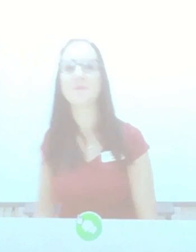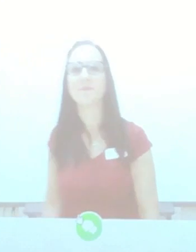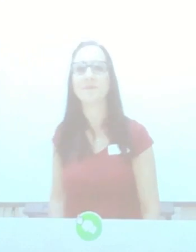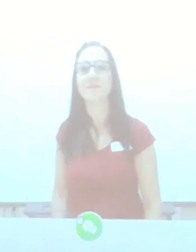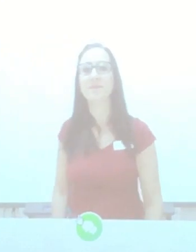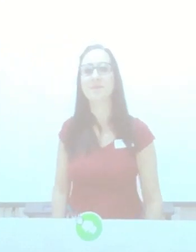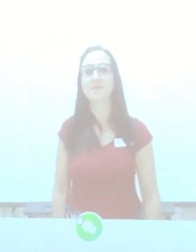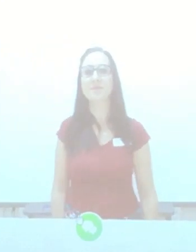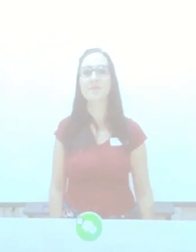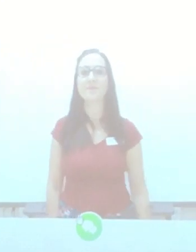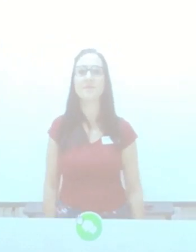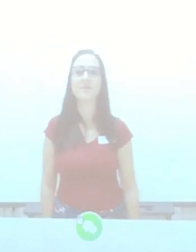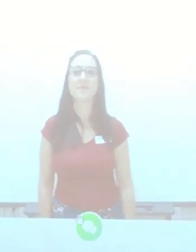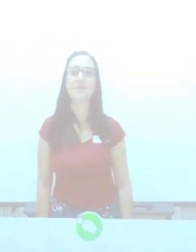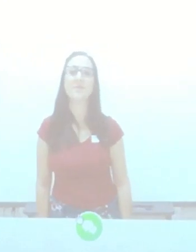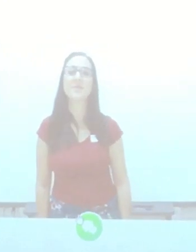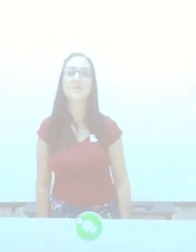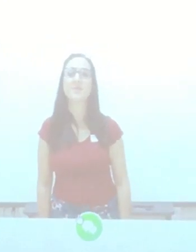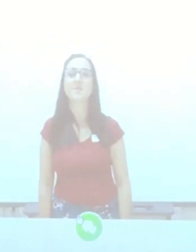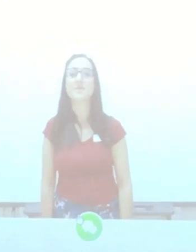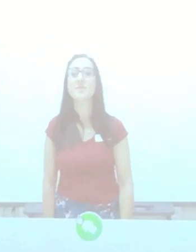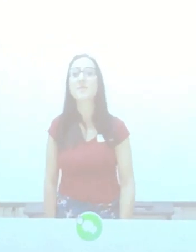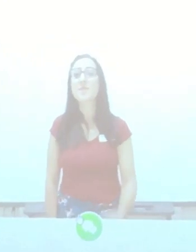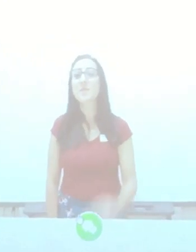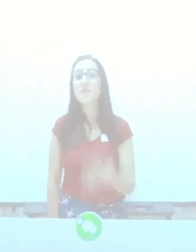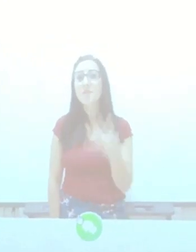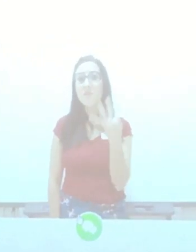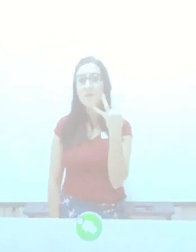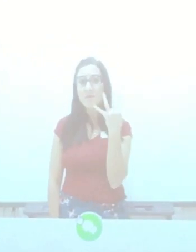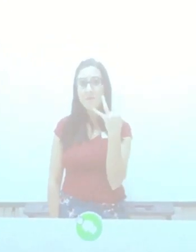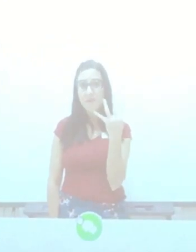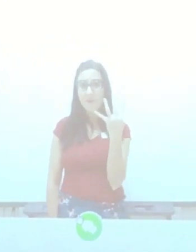Student: Yeah I thought.... I thought maybe you were asking us.